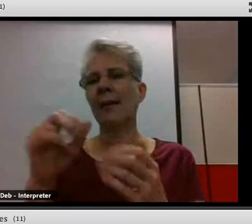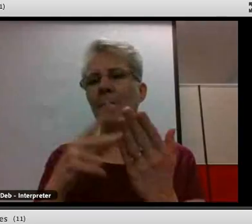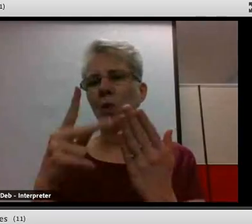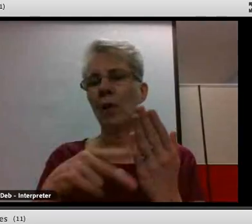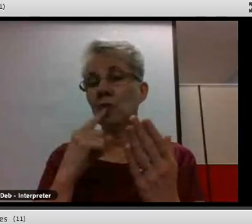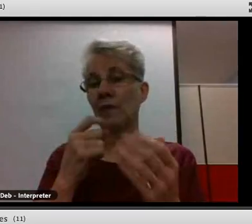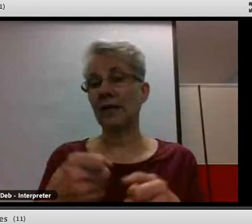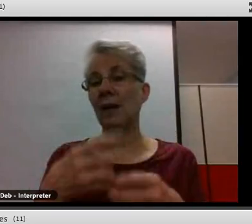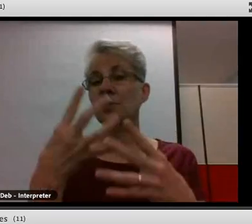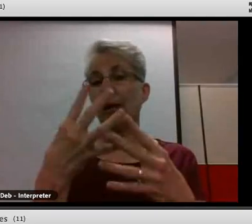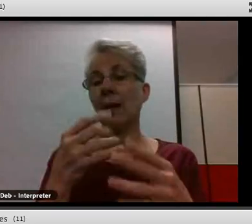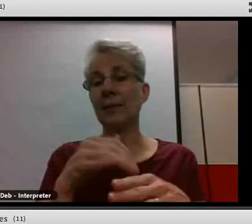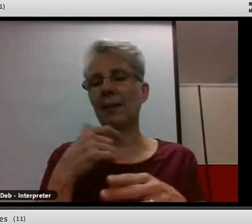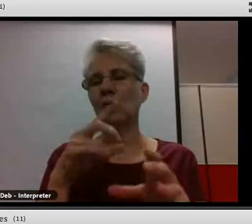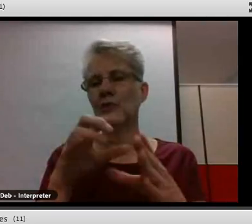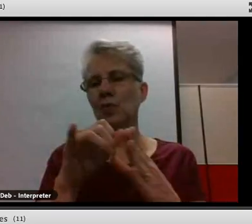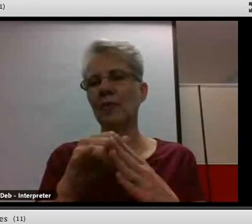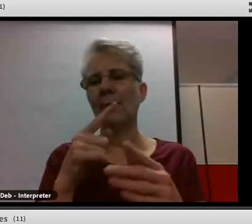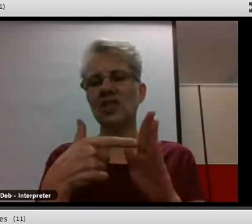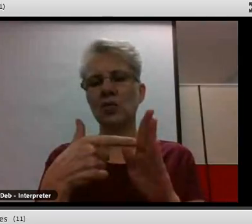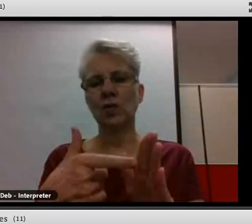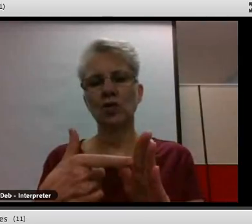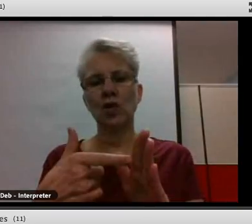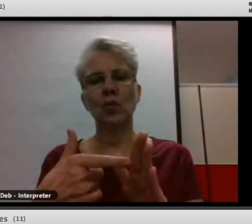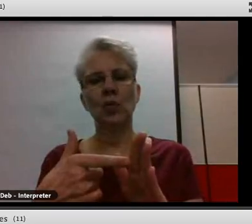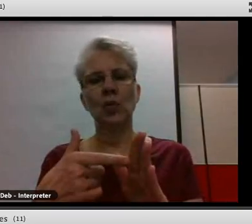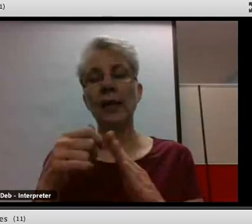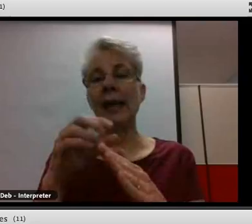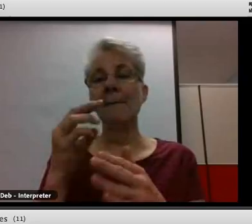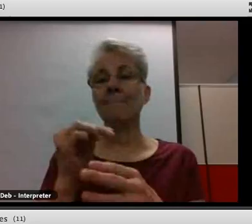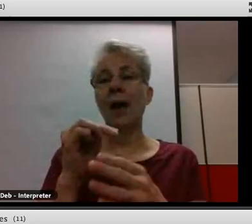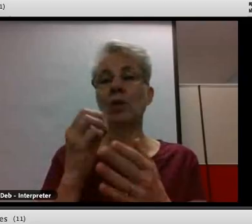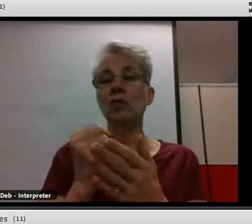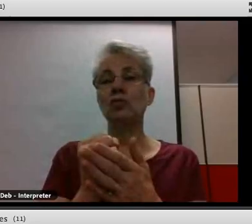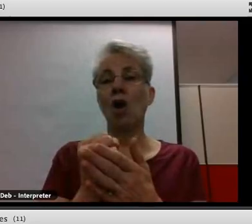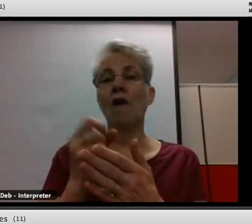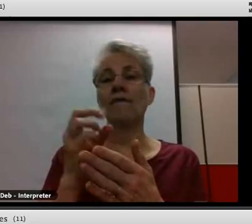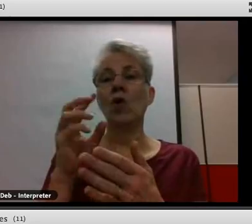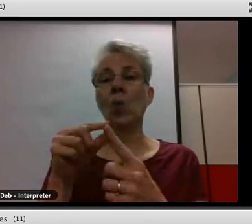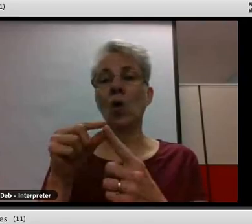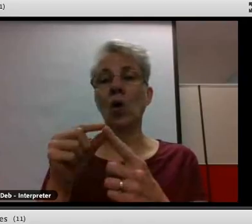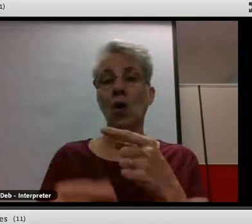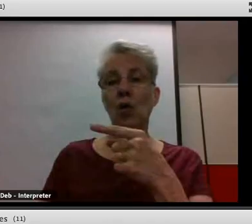If you can't do it on your website -- Again, if somebody has a screen reader, that might be fine.